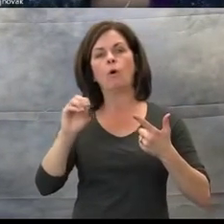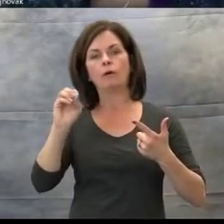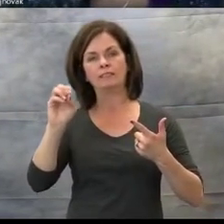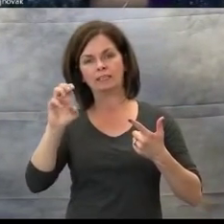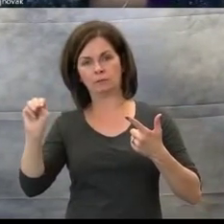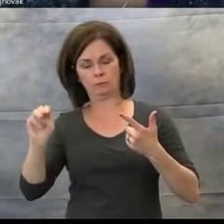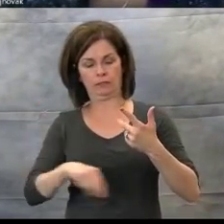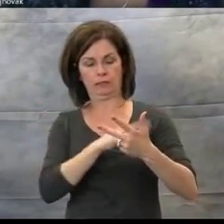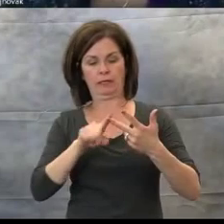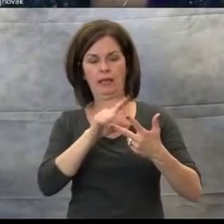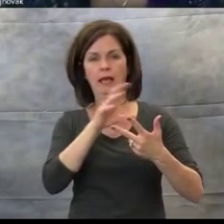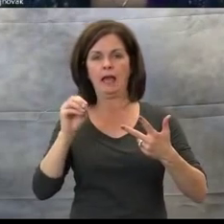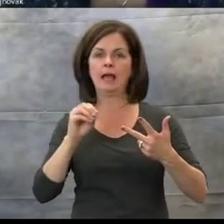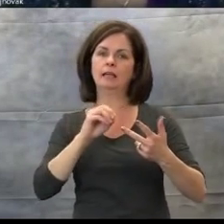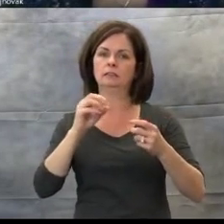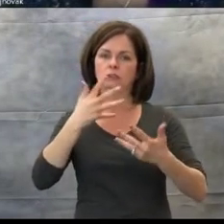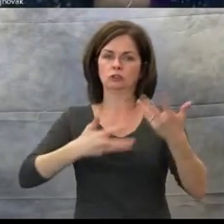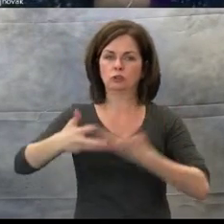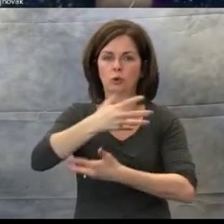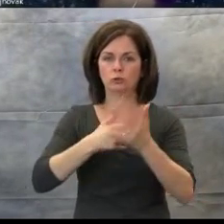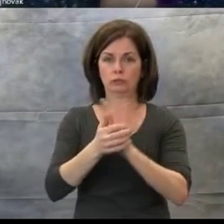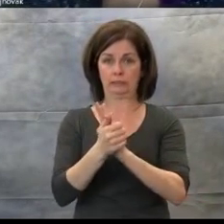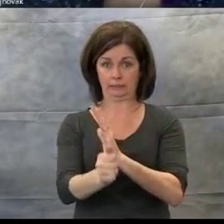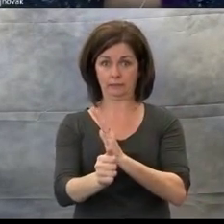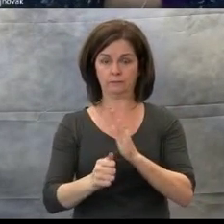First, I want to discuss music as a recreation